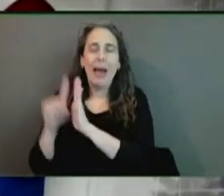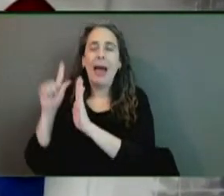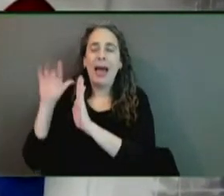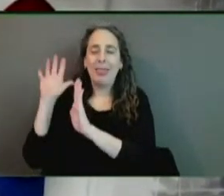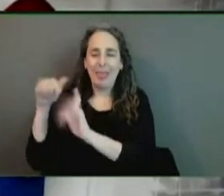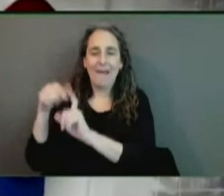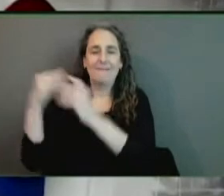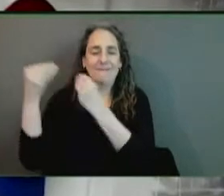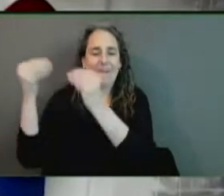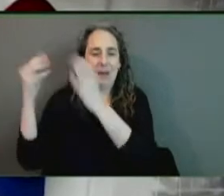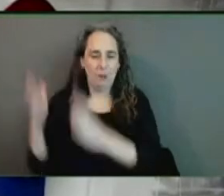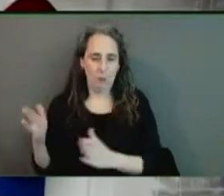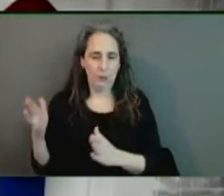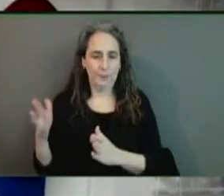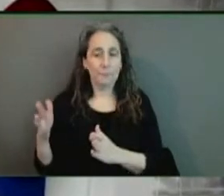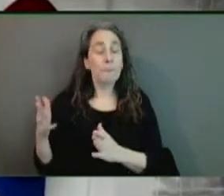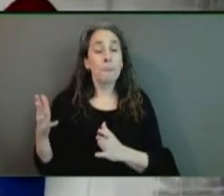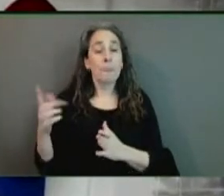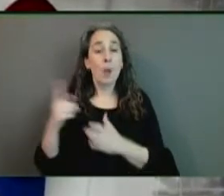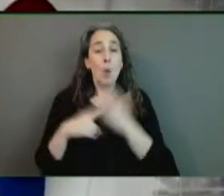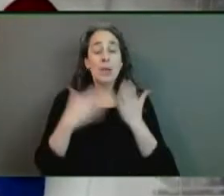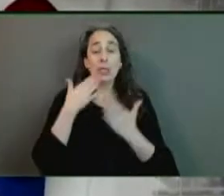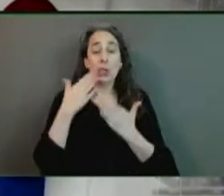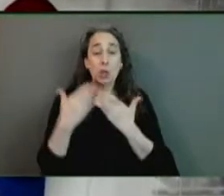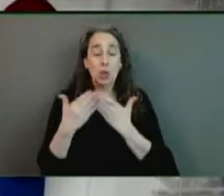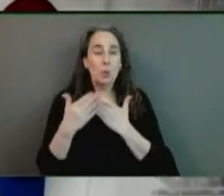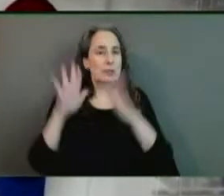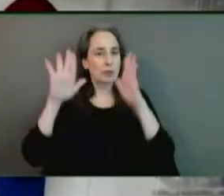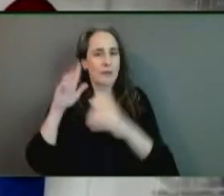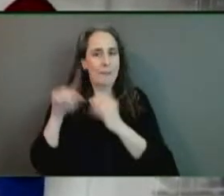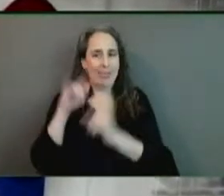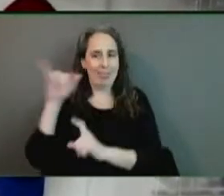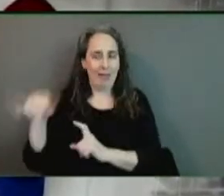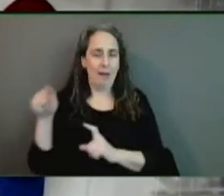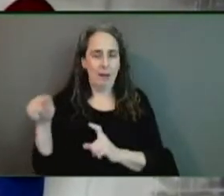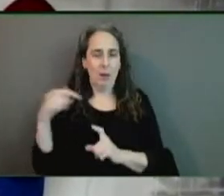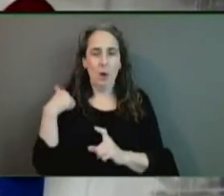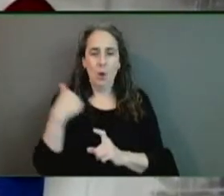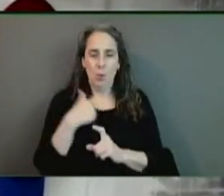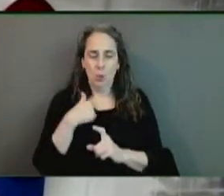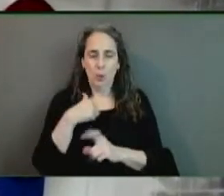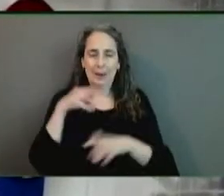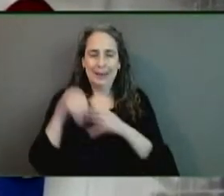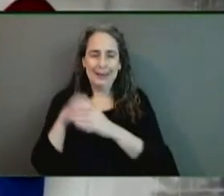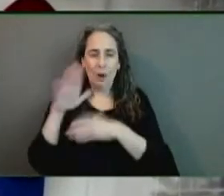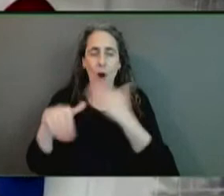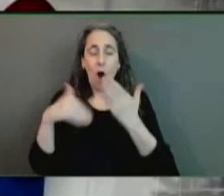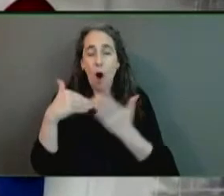our partnership with the state and that vendor. Um what's good